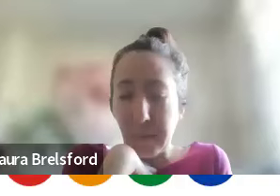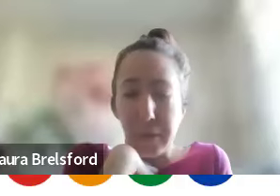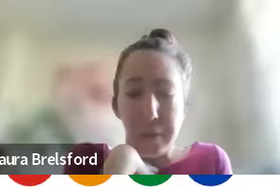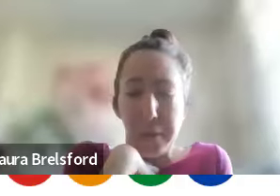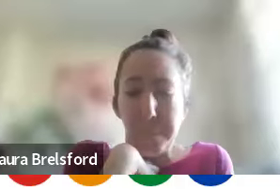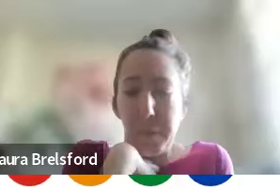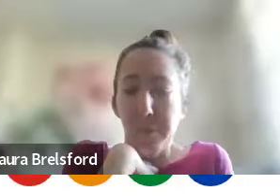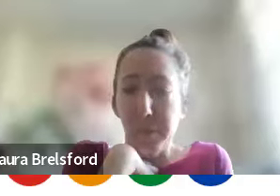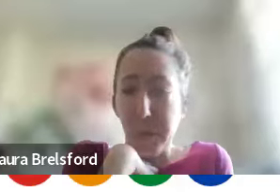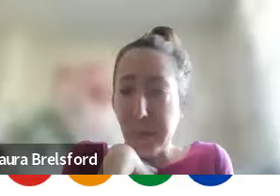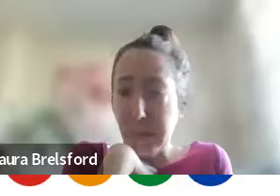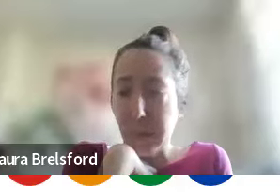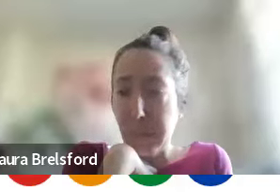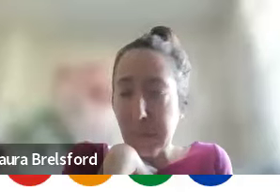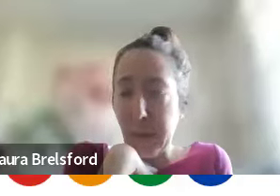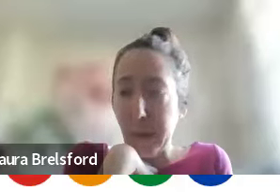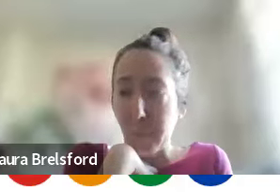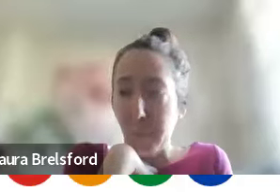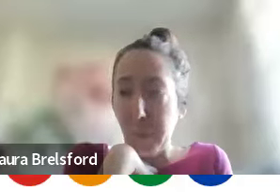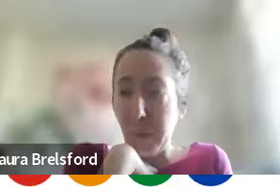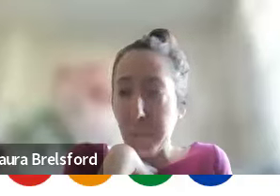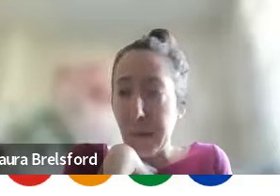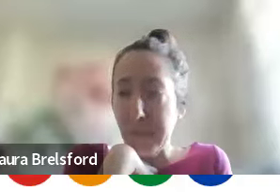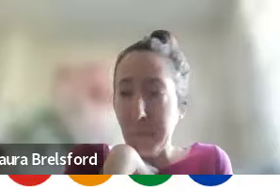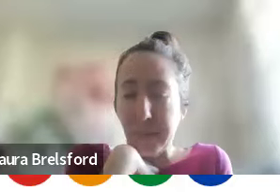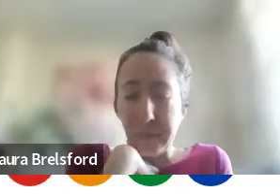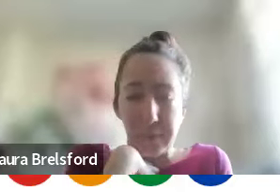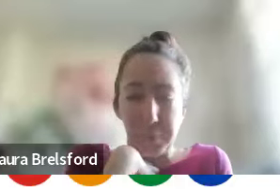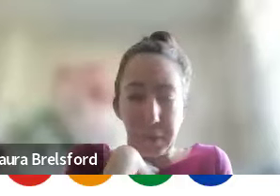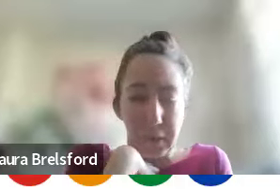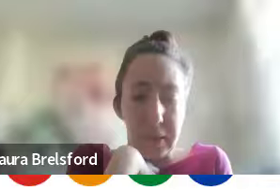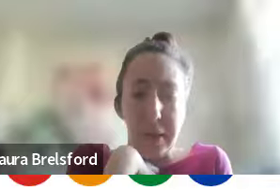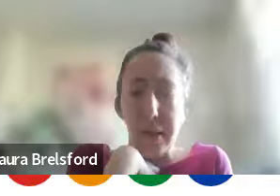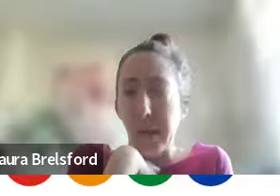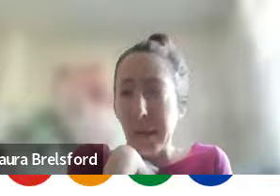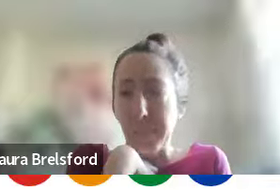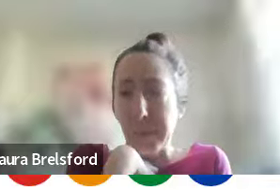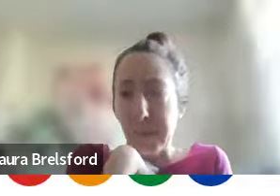IN RAILROAD TO SEE WHAT WE CAN FIND. IF THERE ARE MORE SPECIFIC